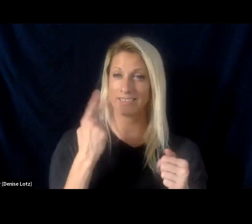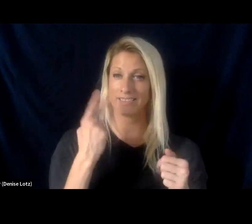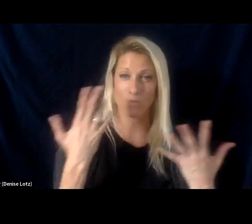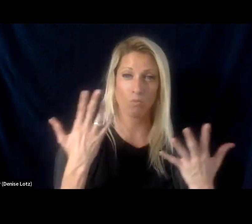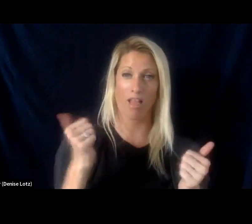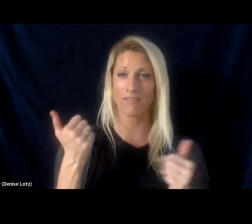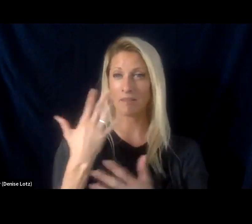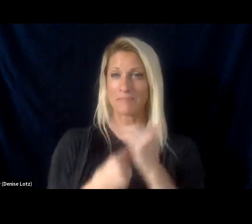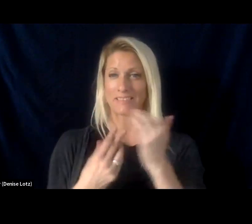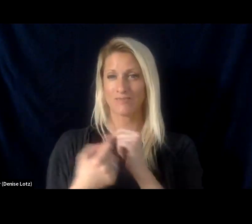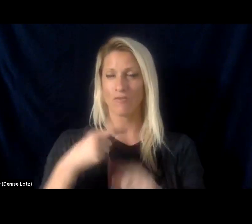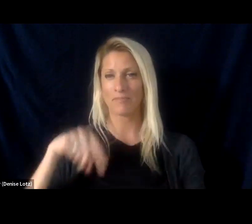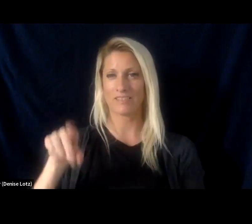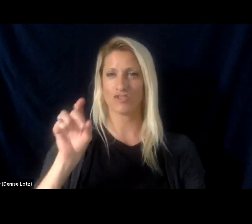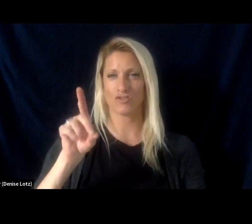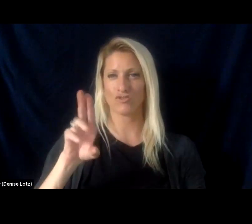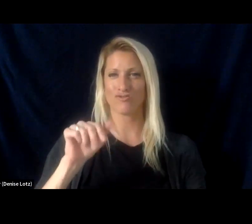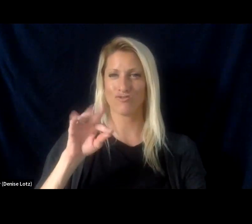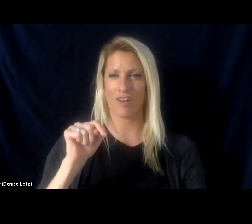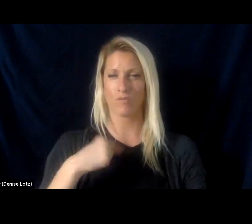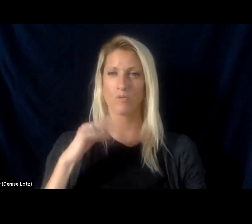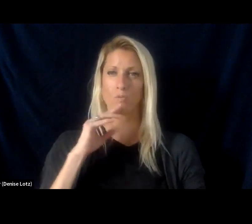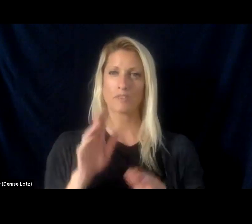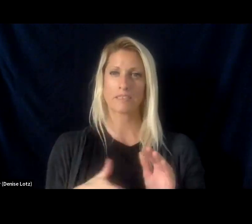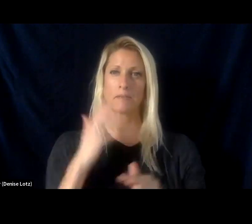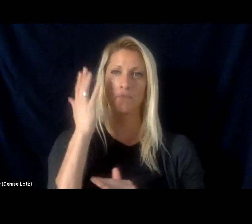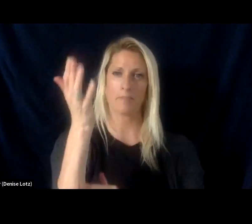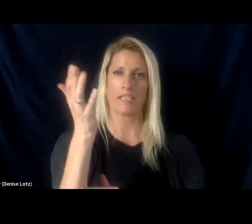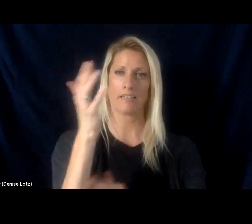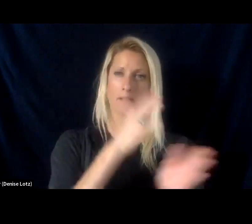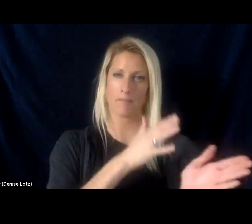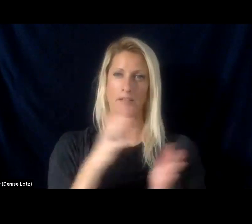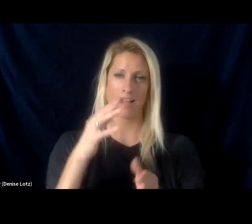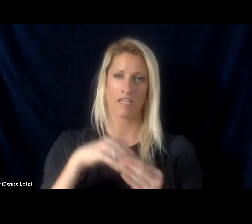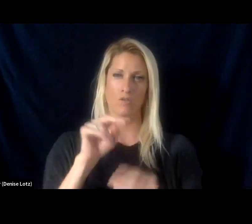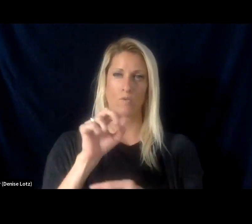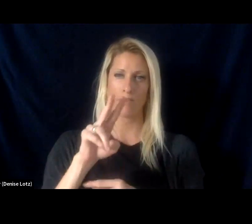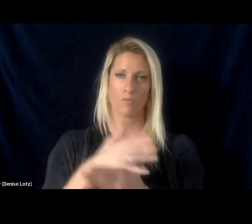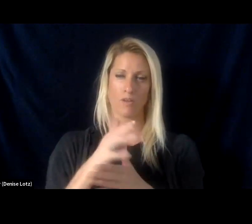in this drop and we are submitting the plan in November. So between August and November